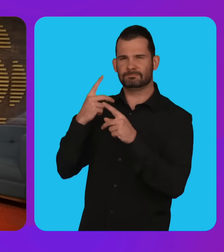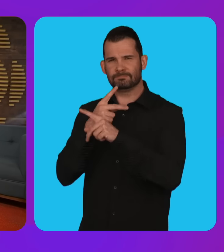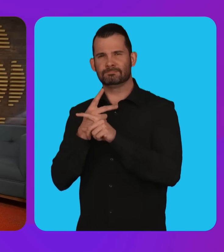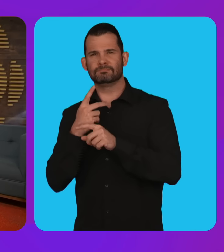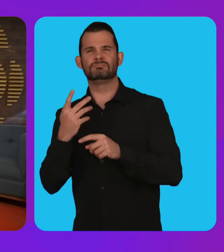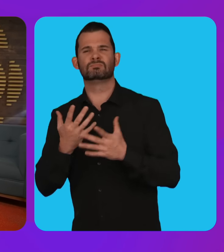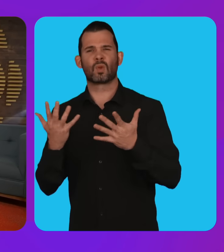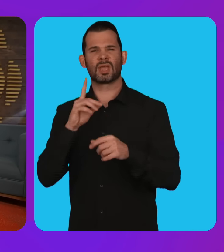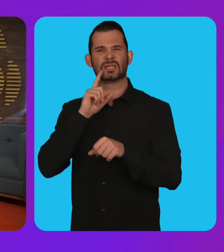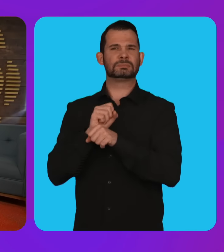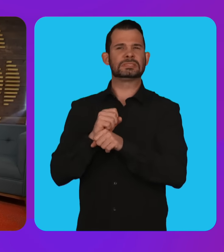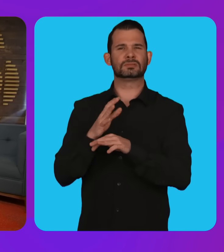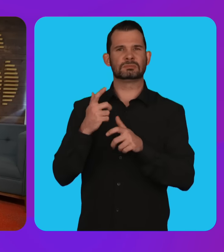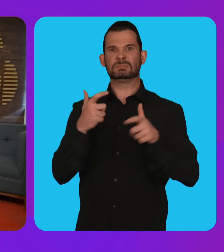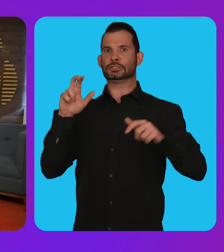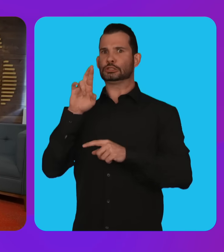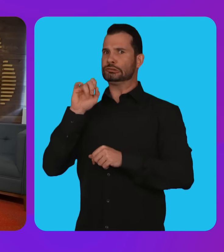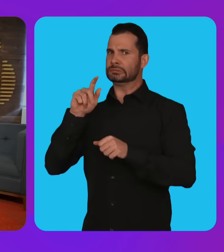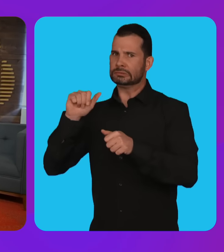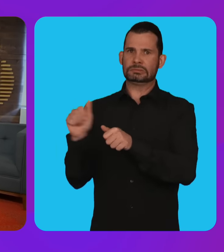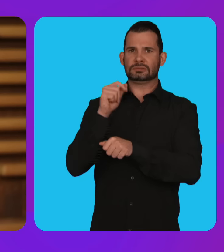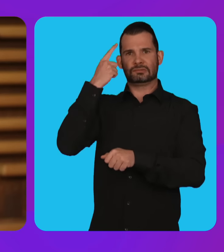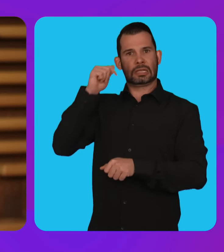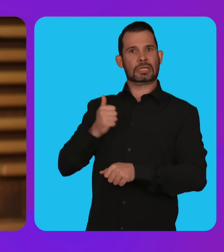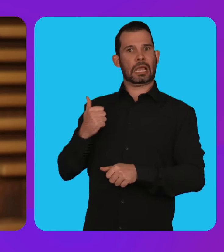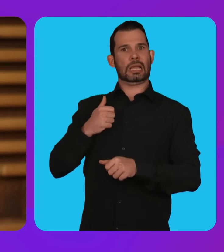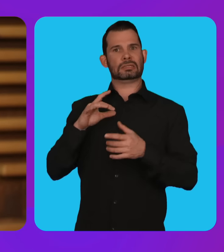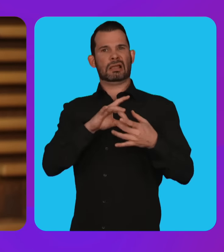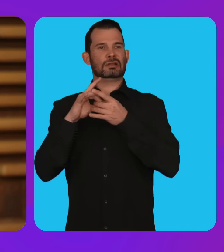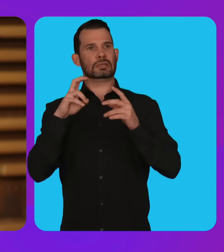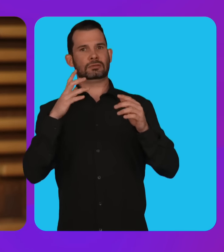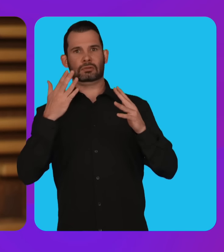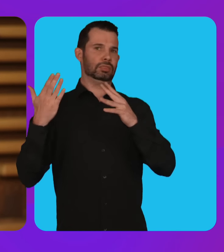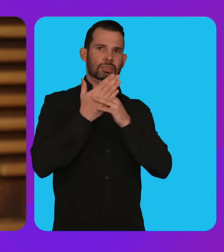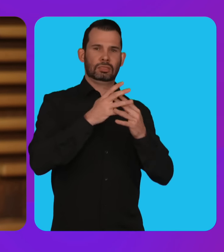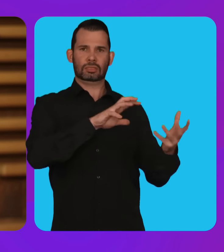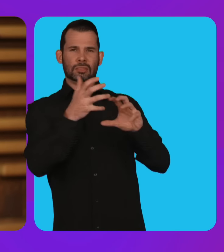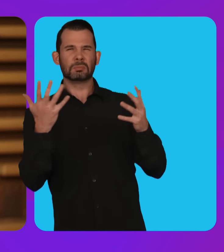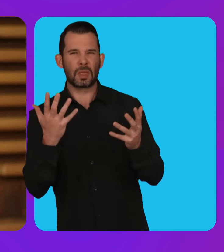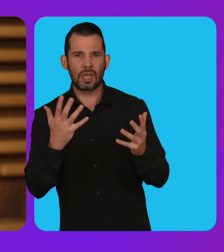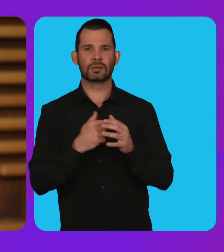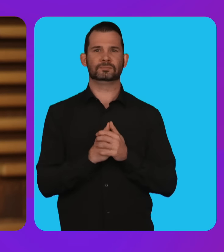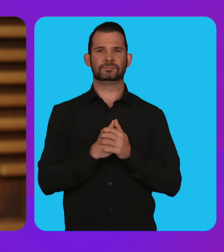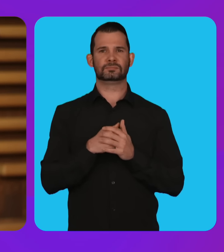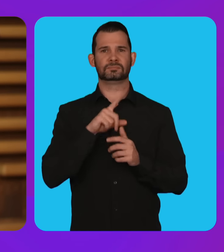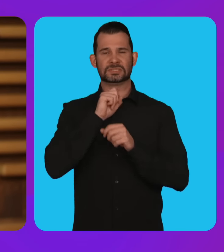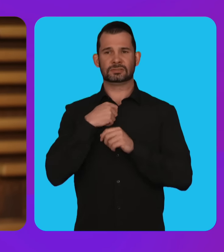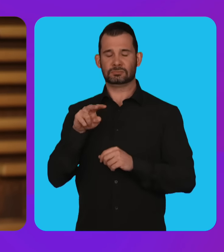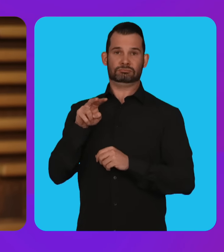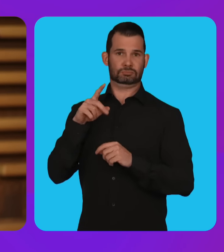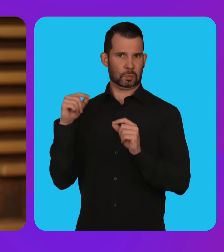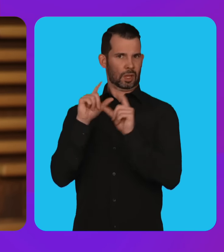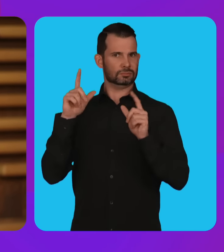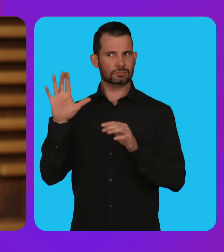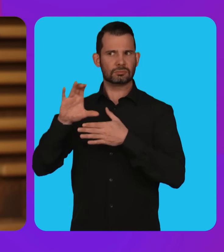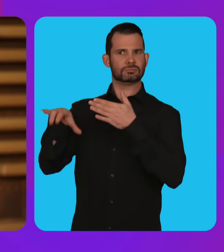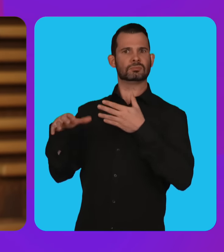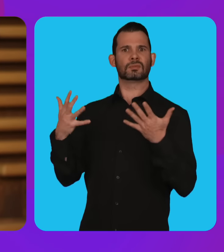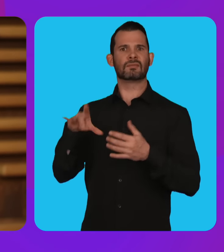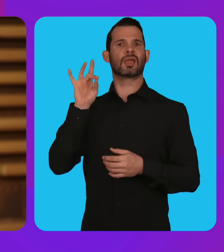is, what are the greatest risks to Canada in terms of disruption? And I was somewhat surprised by their conclusion. I thought it would be climate change